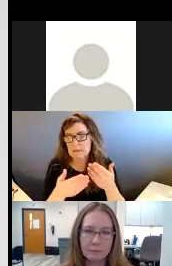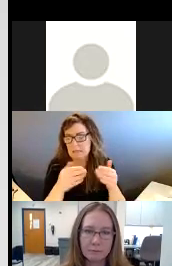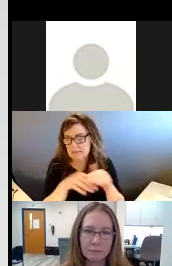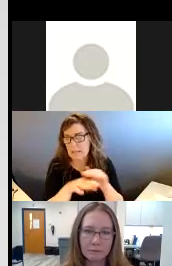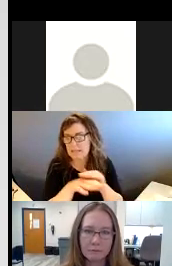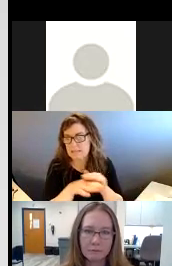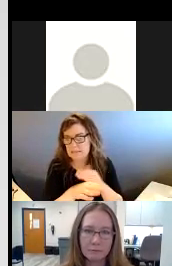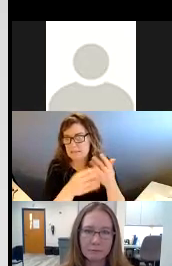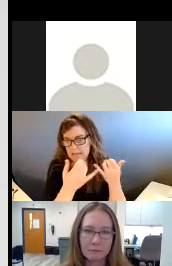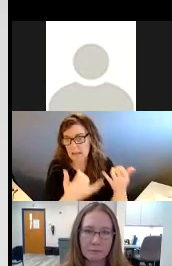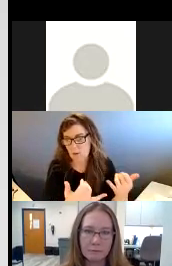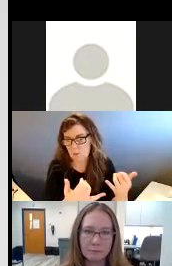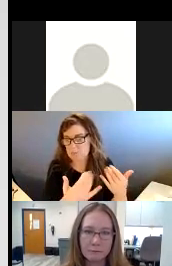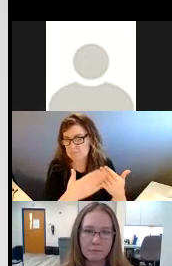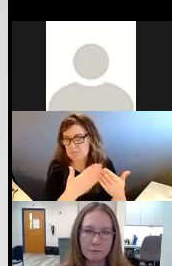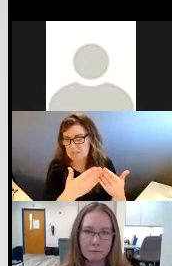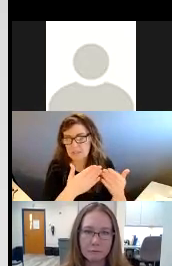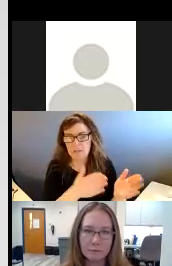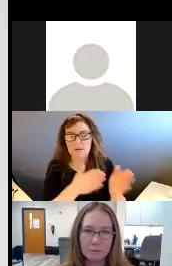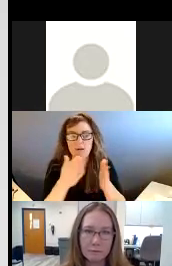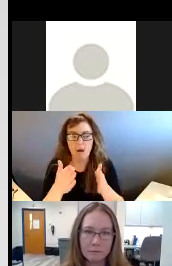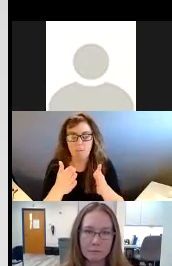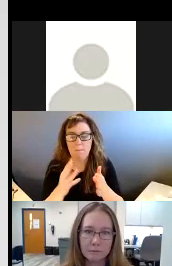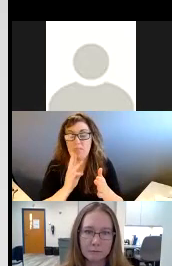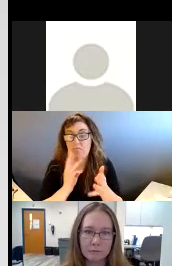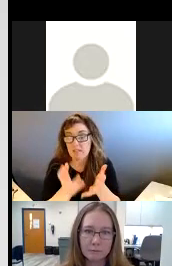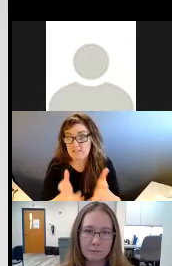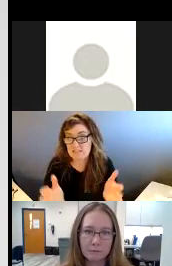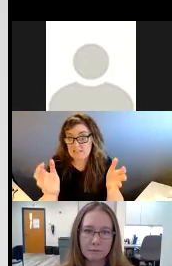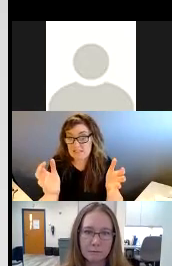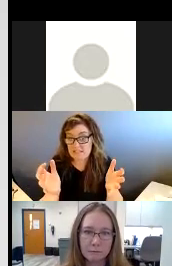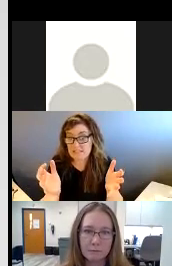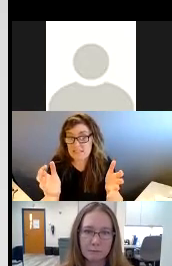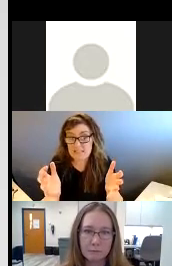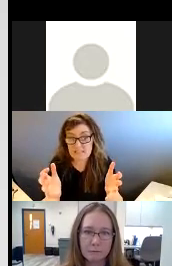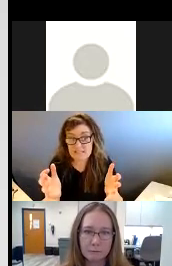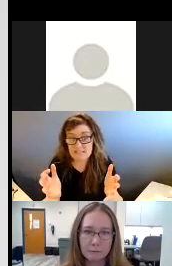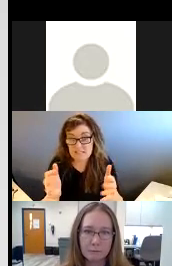THEY ADAPTED THE SINK. THEY TOOK OUT THE CABINETS AT THE FOOT OF THE SINK TO